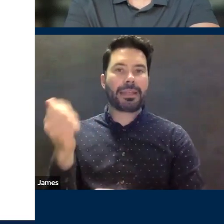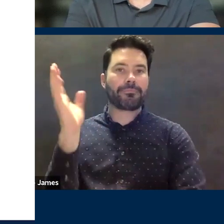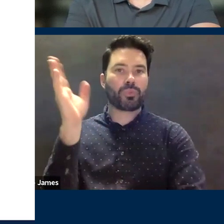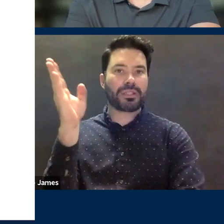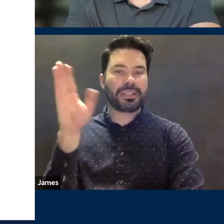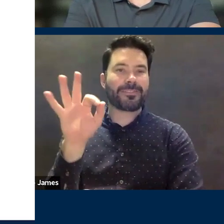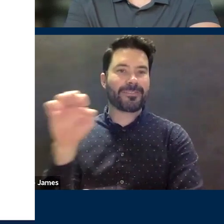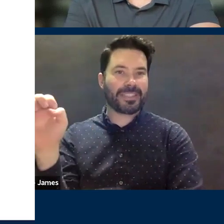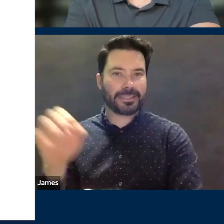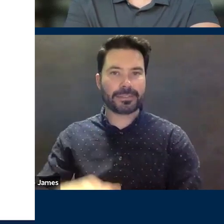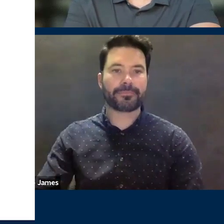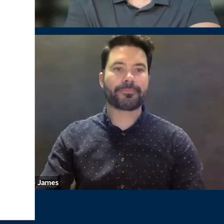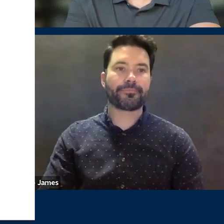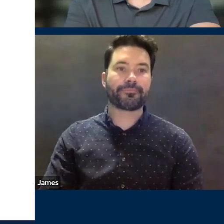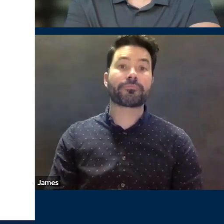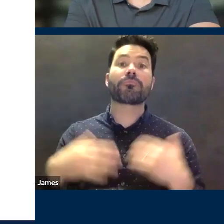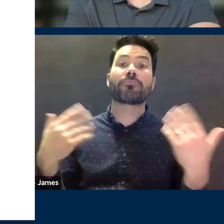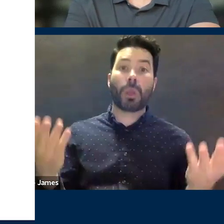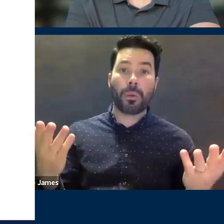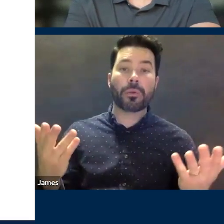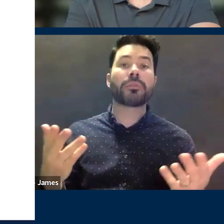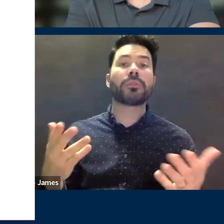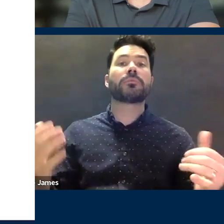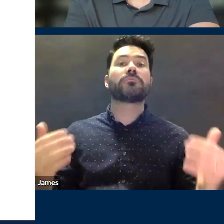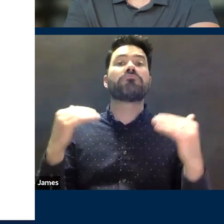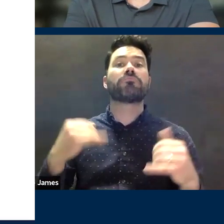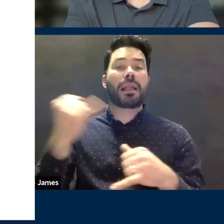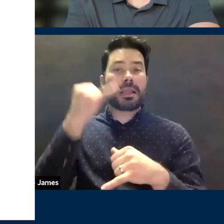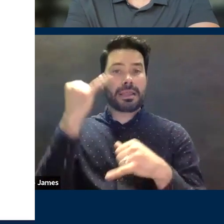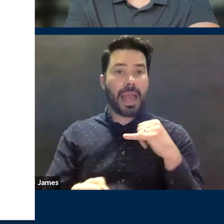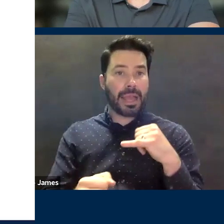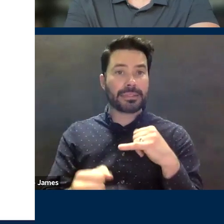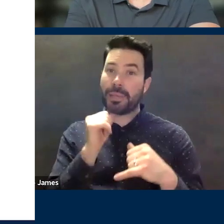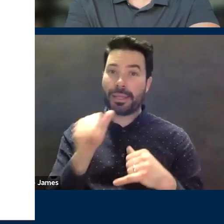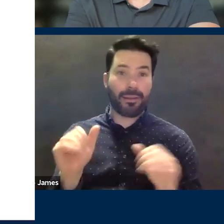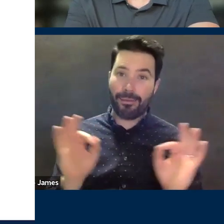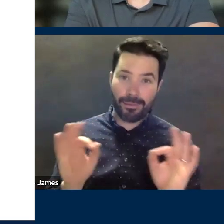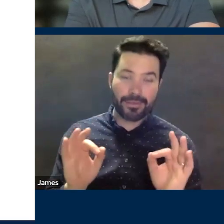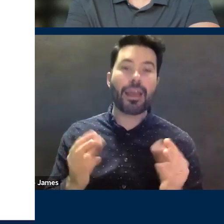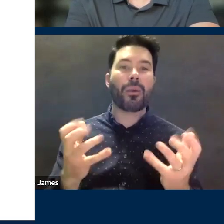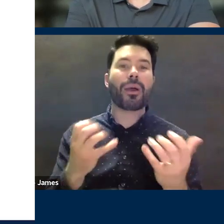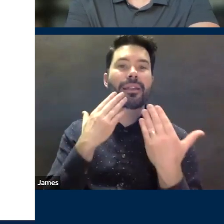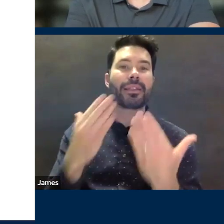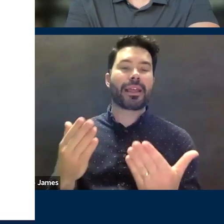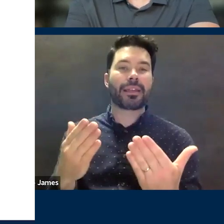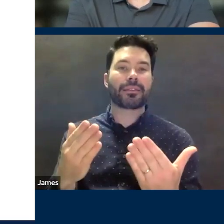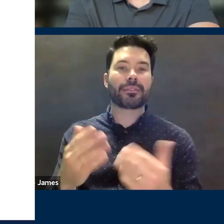So and then, lastly but not least, we want to also thank the AHEAD-DC RRTC.